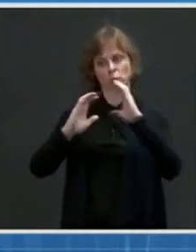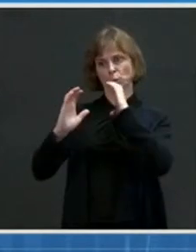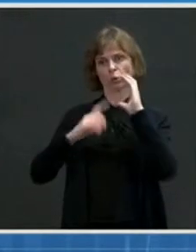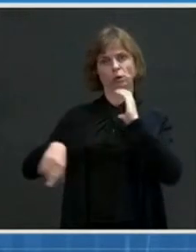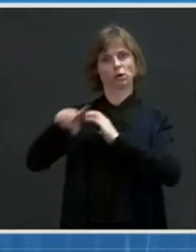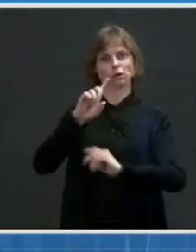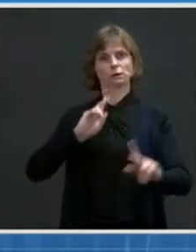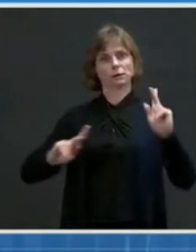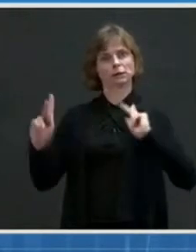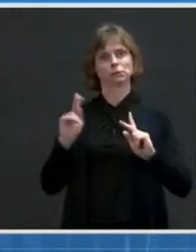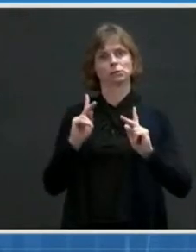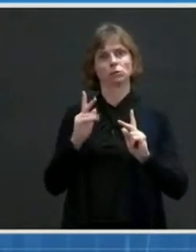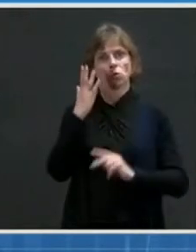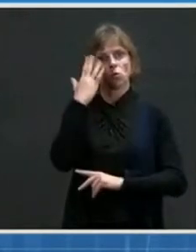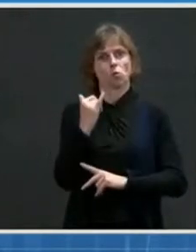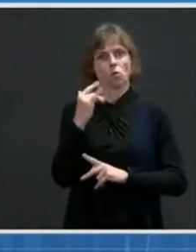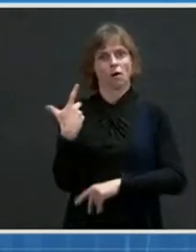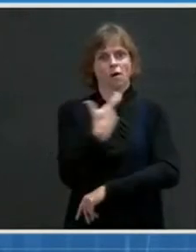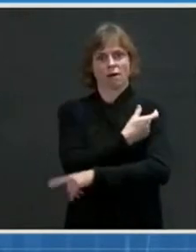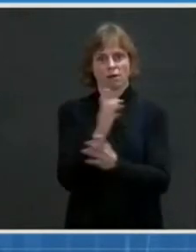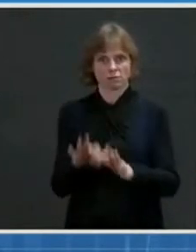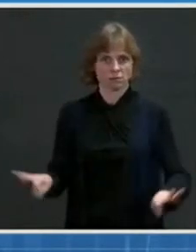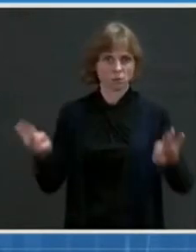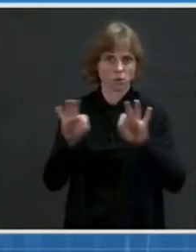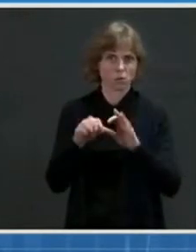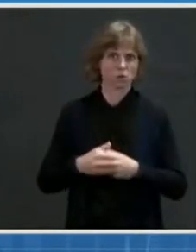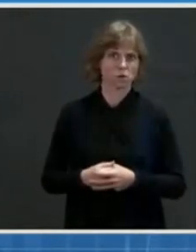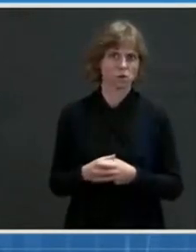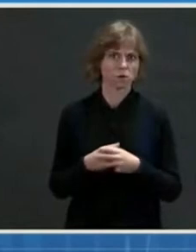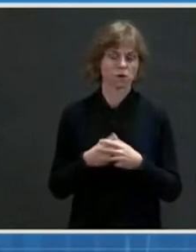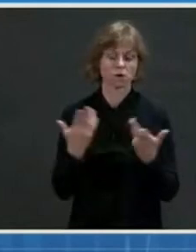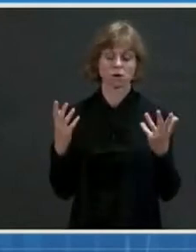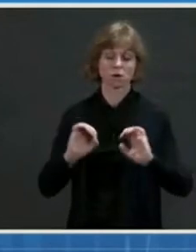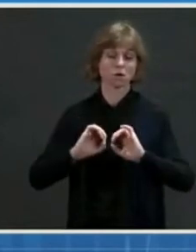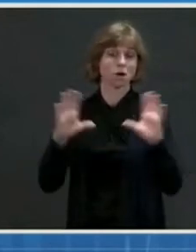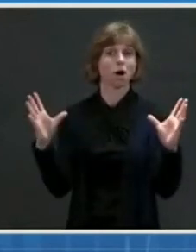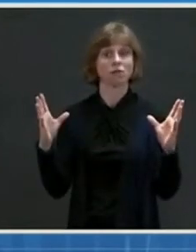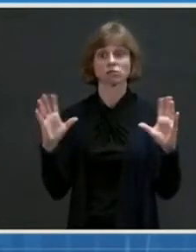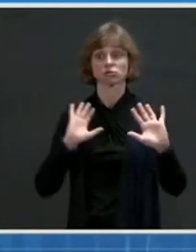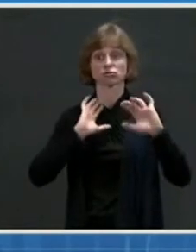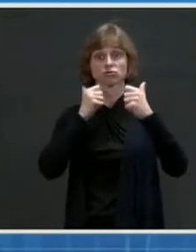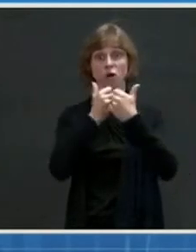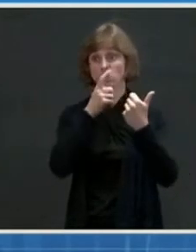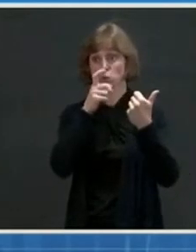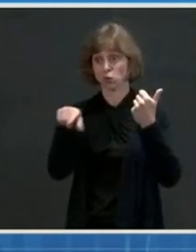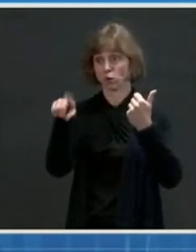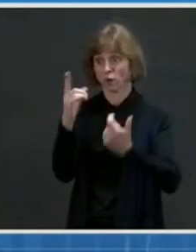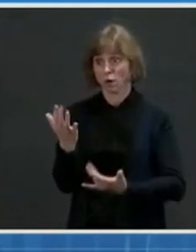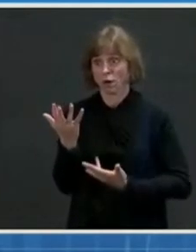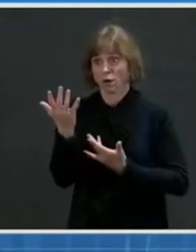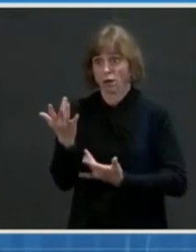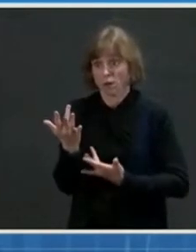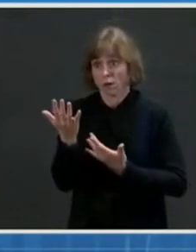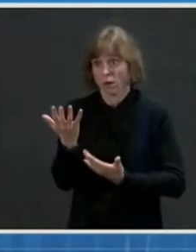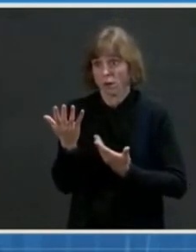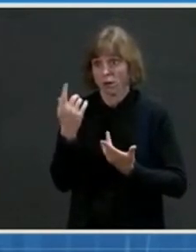COMMUNICATE WITH THE PUBLIC ABOUT THE IMPORTANCE OF VACCINATIONS.